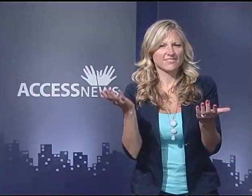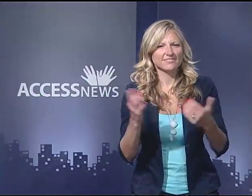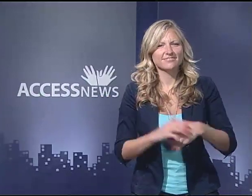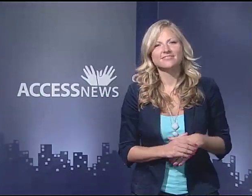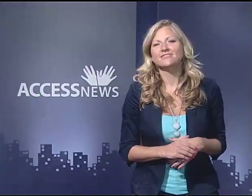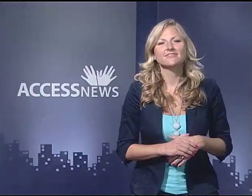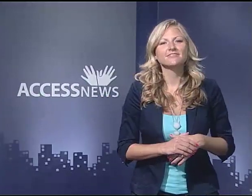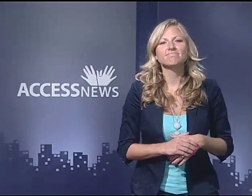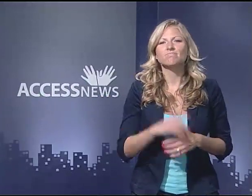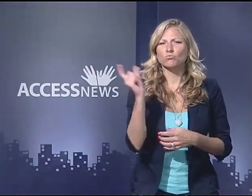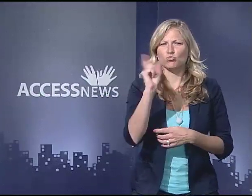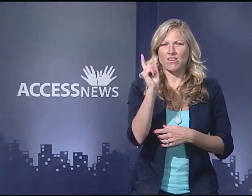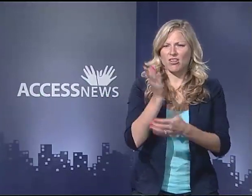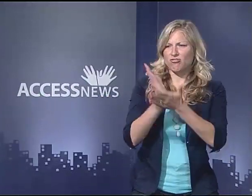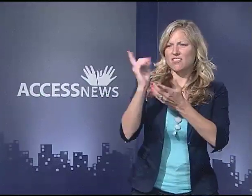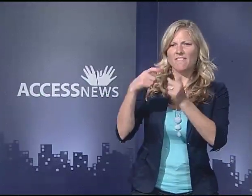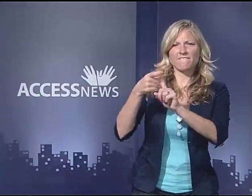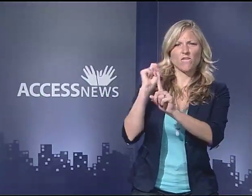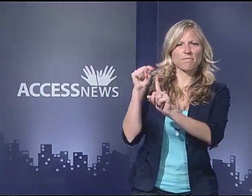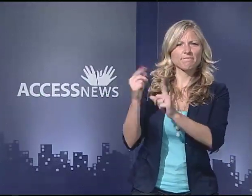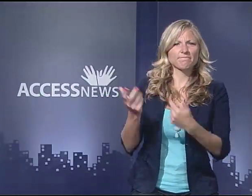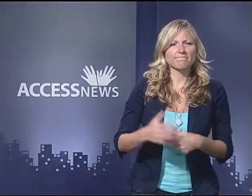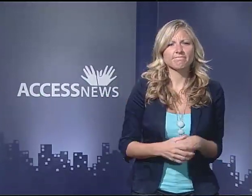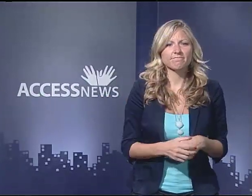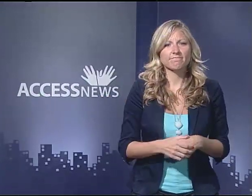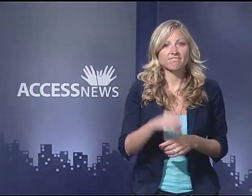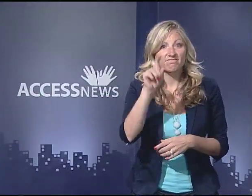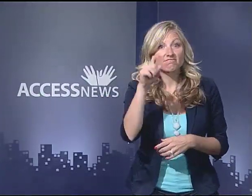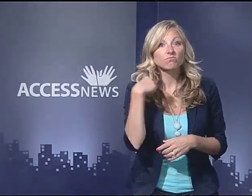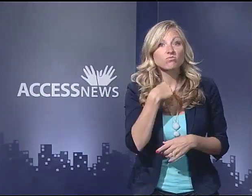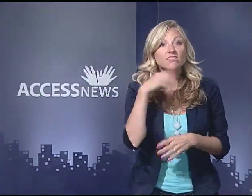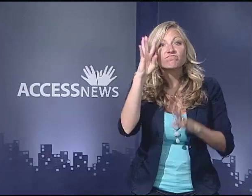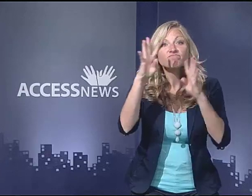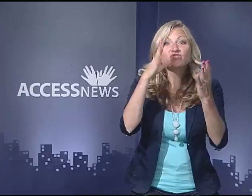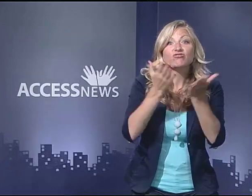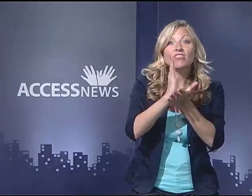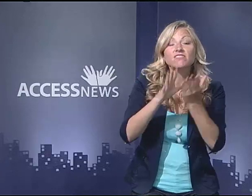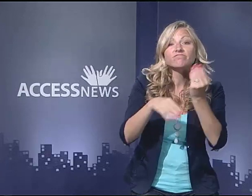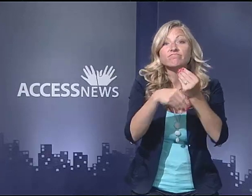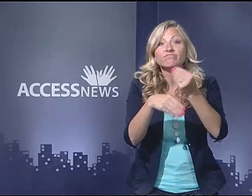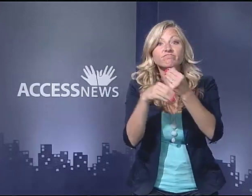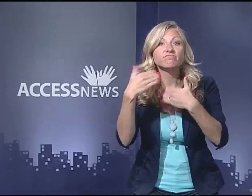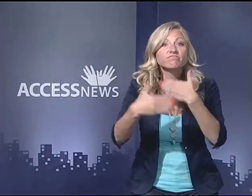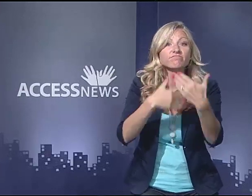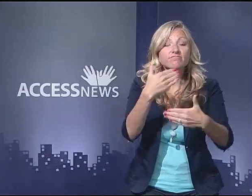Tamara: What are rights? Where do rights come from? Do we make them up as we go?